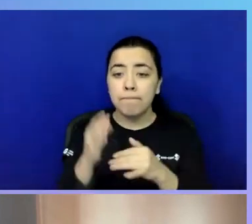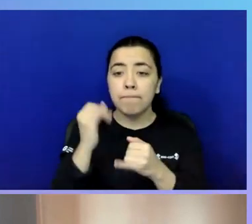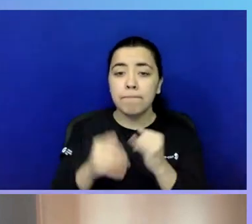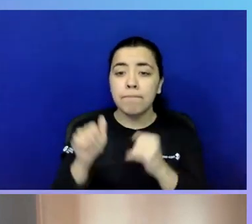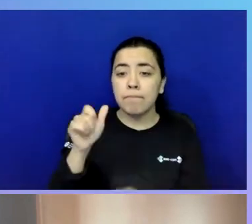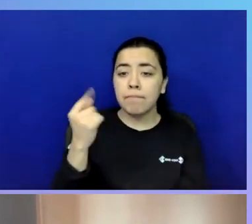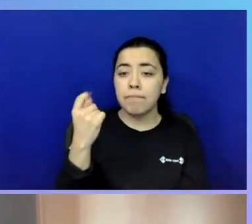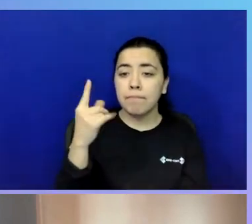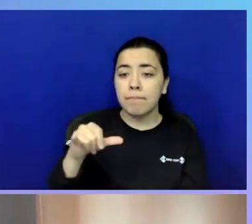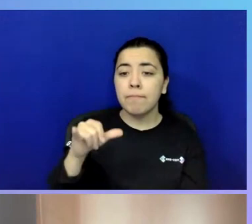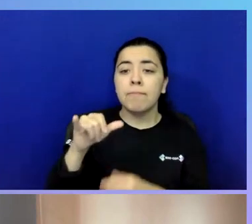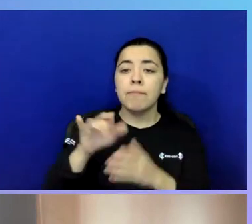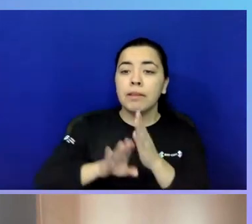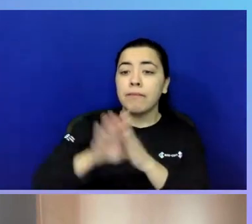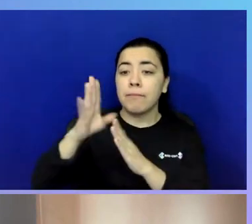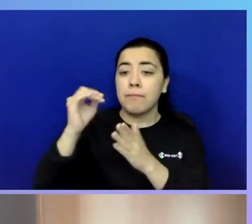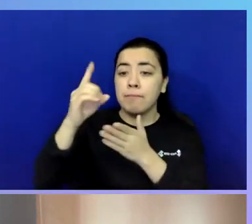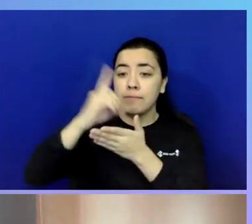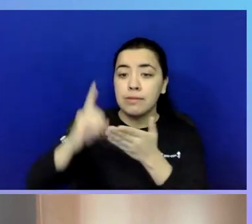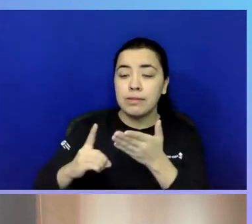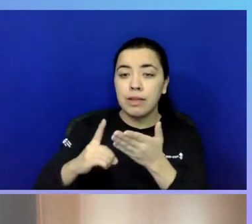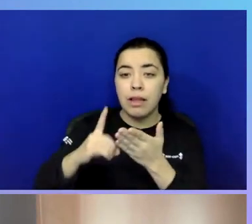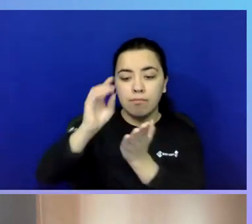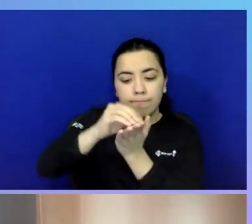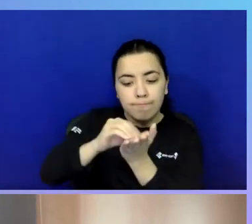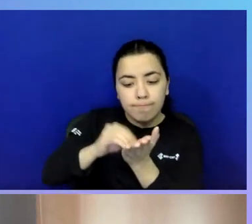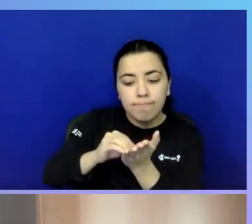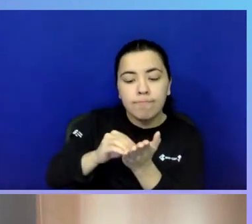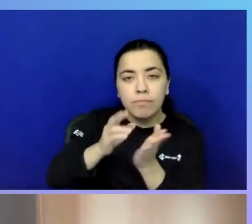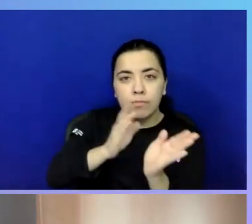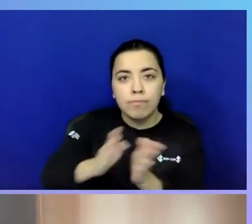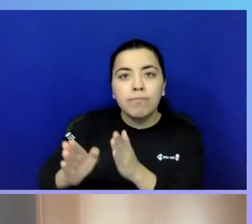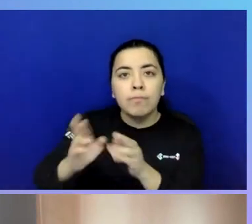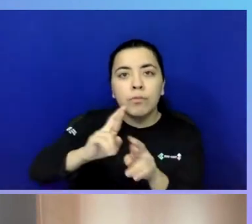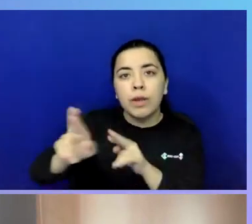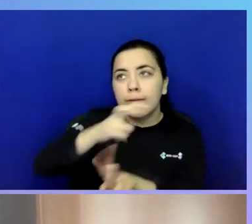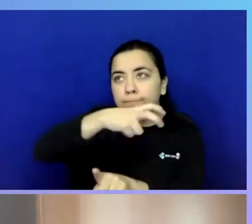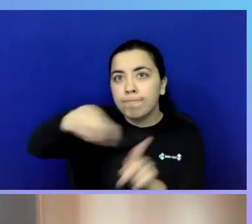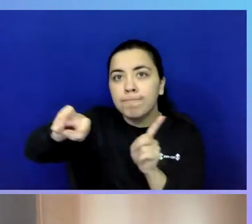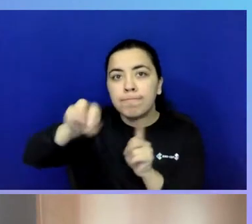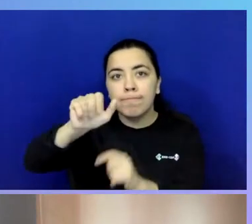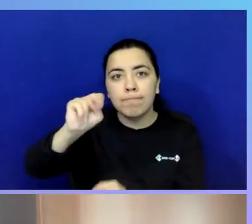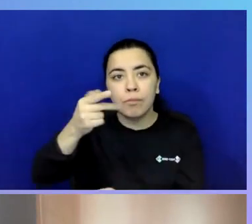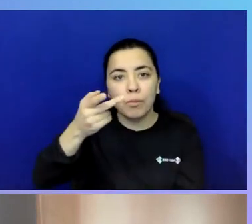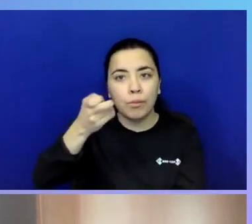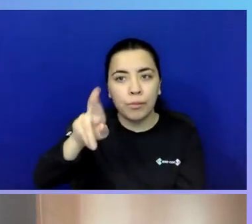preparation of moving them over to angular. For. So as we